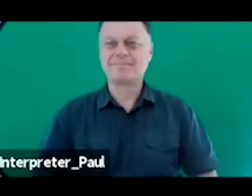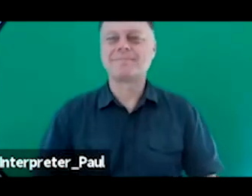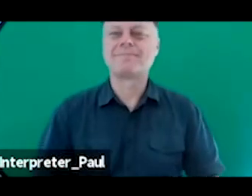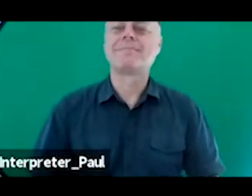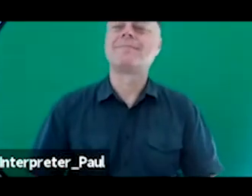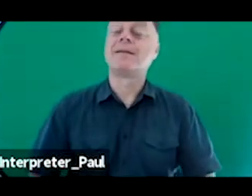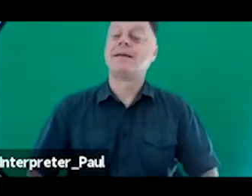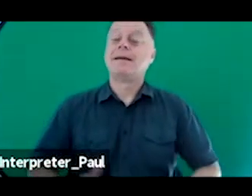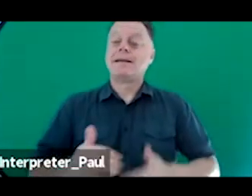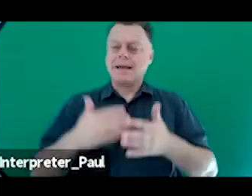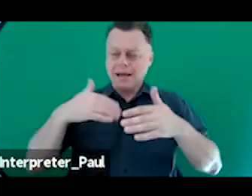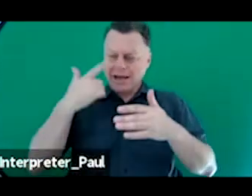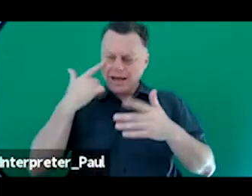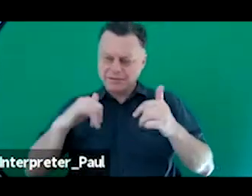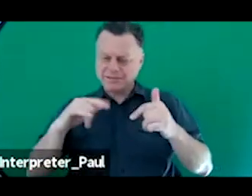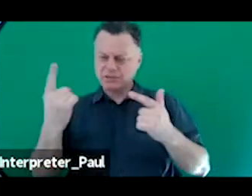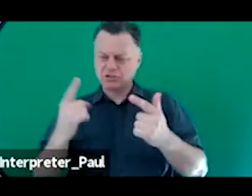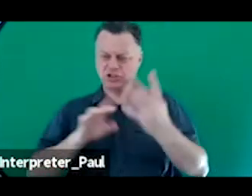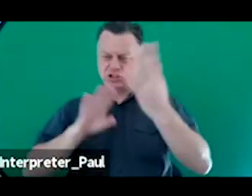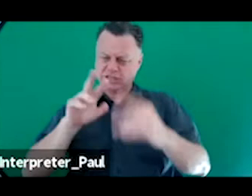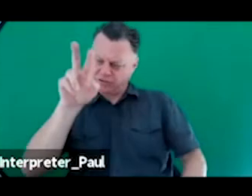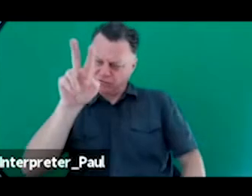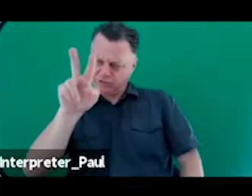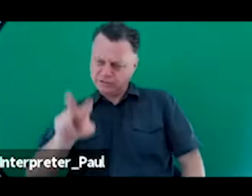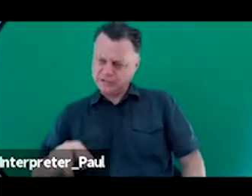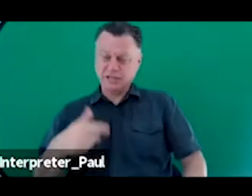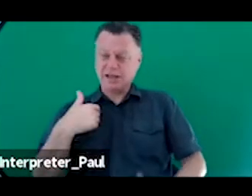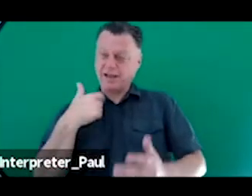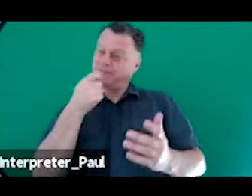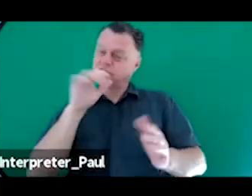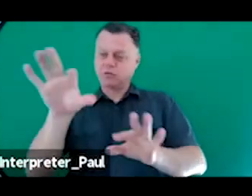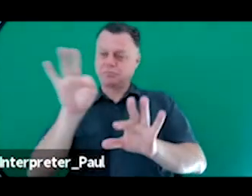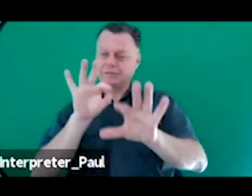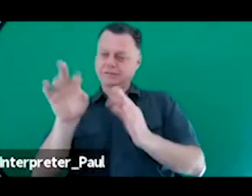go into the chat and let me give voice to a few of the responses that we have received so far.